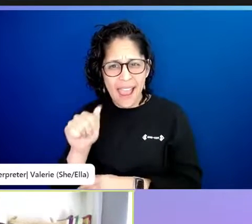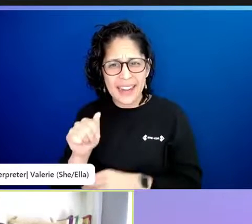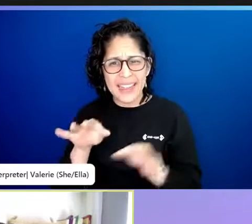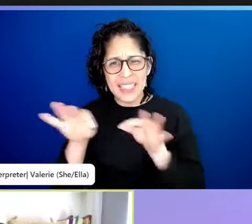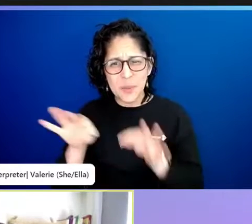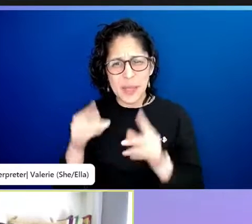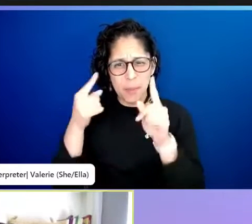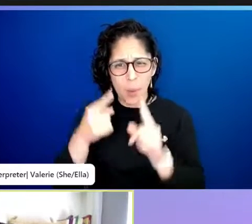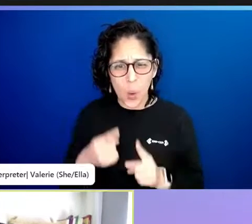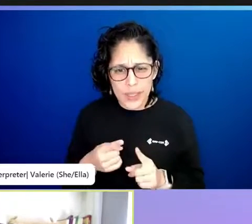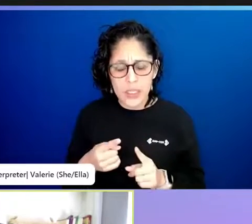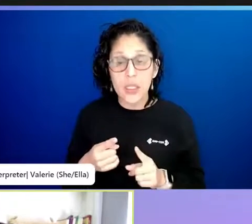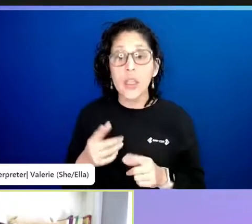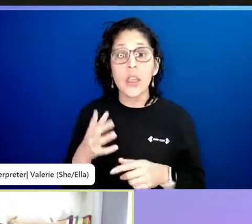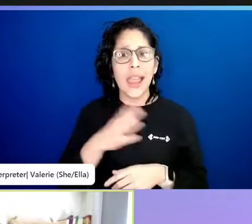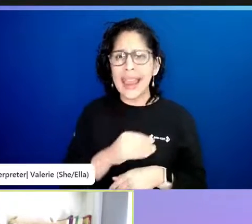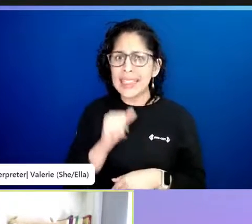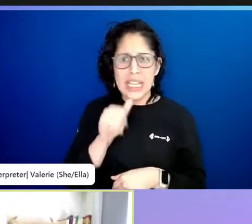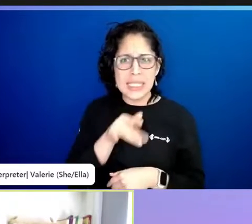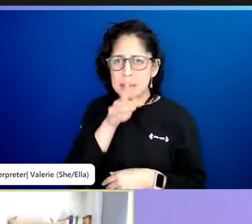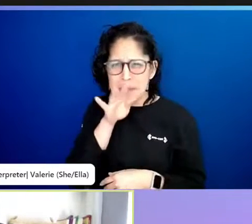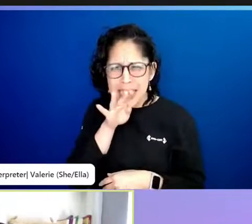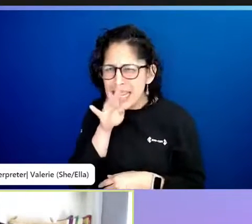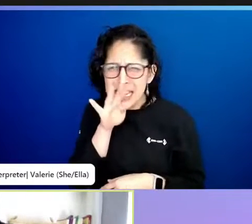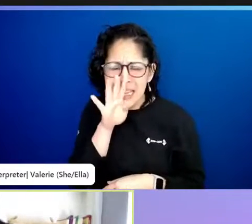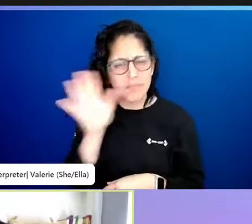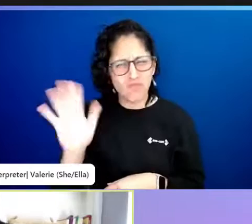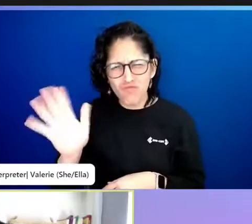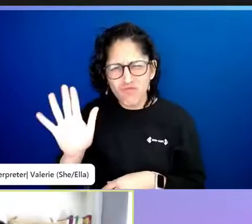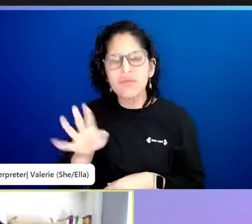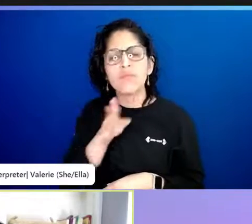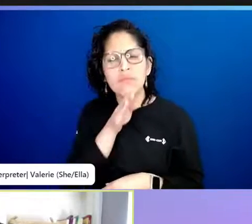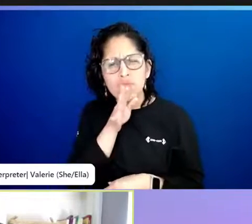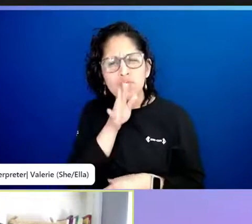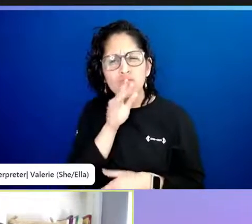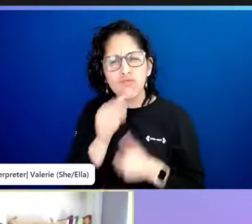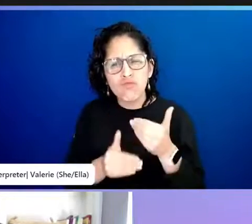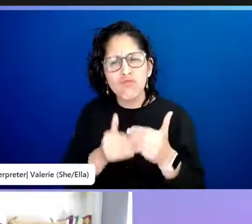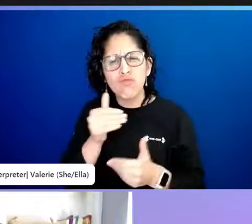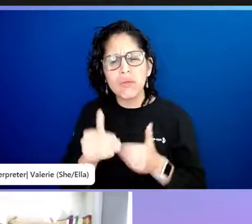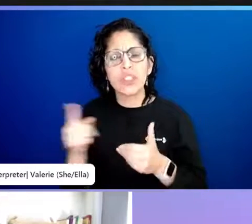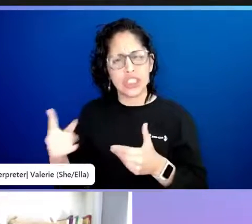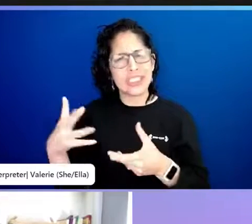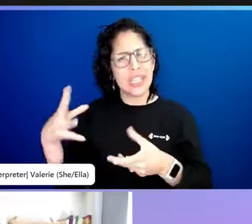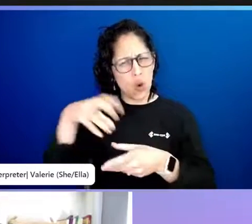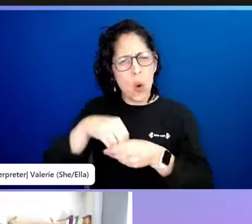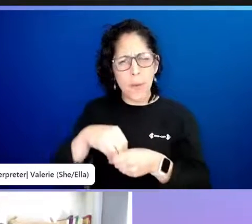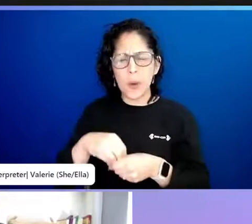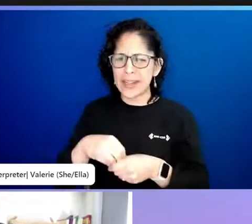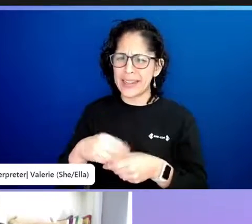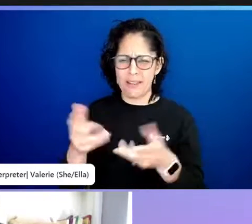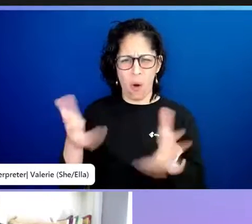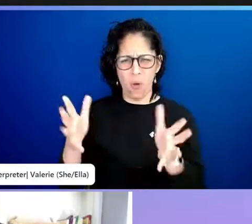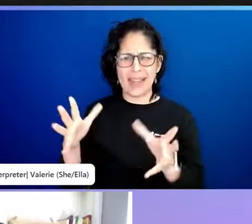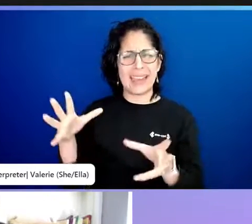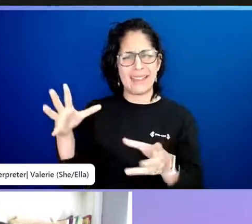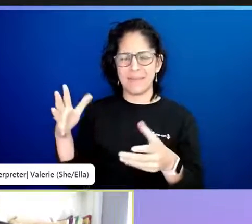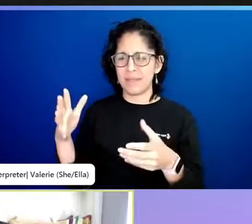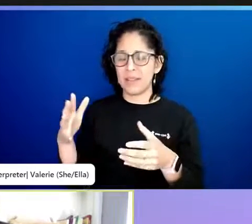really fast she's really incorporating good inclusivity so kudos thank you okay